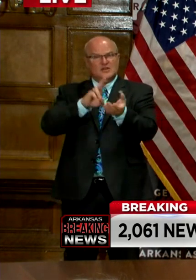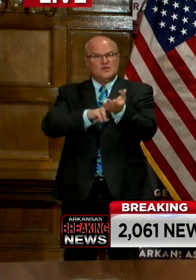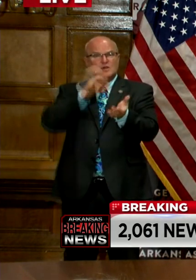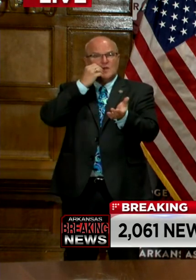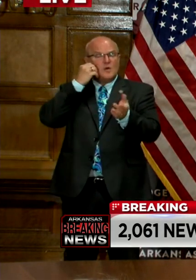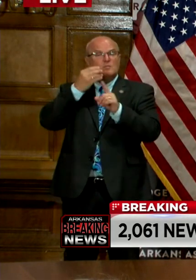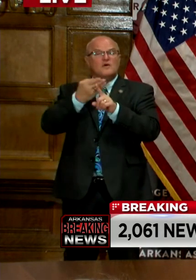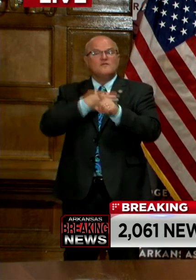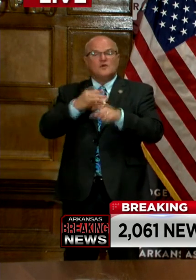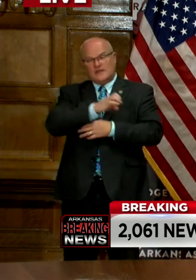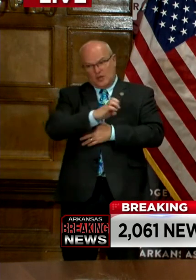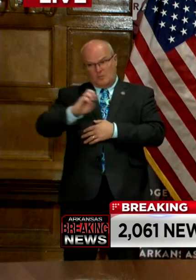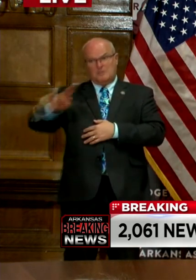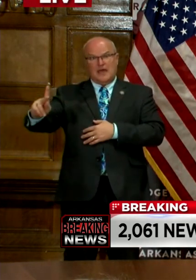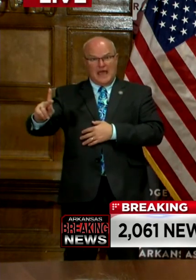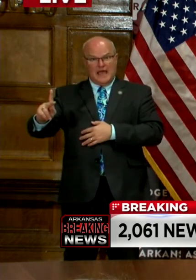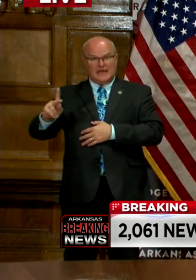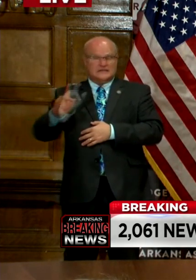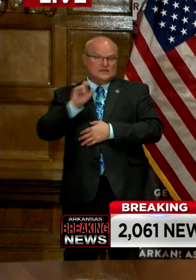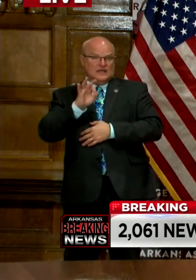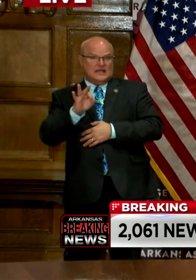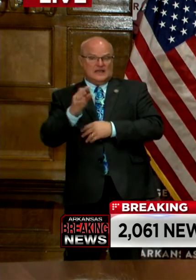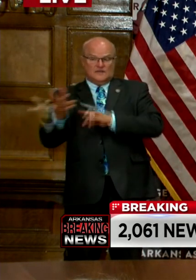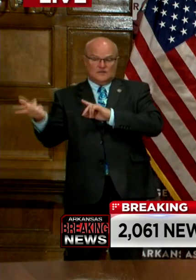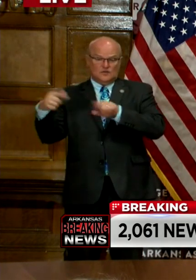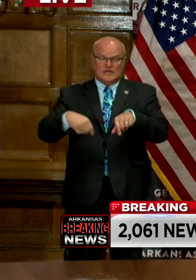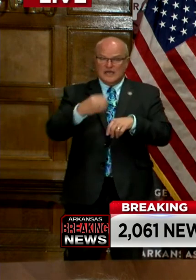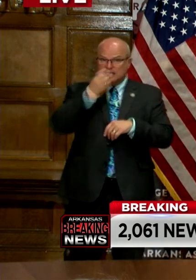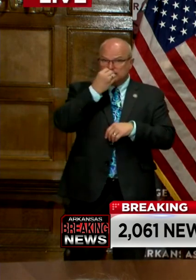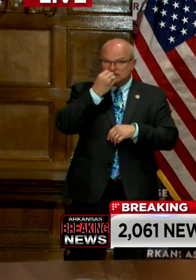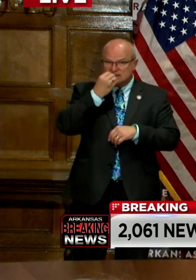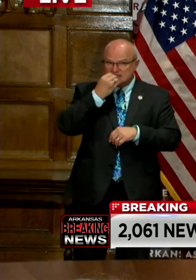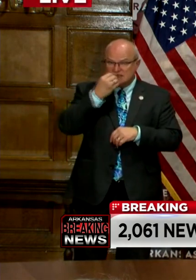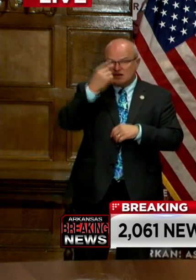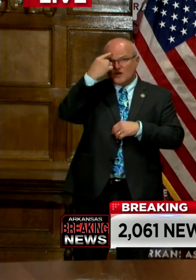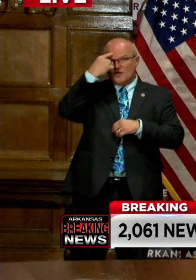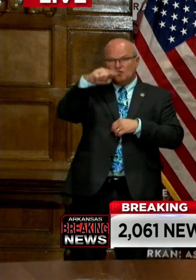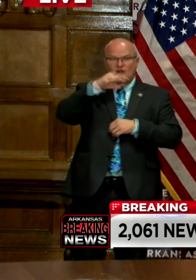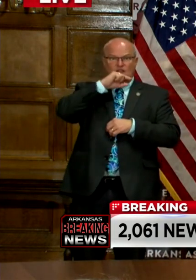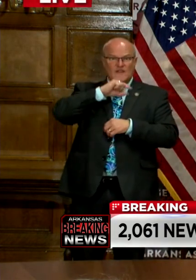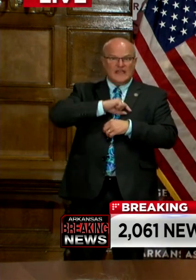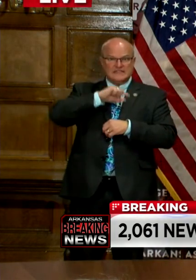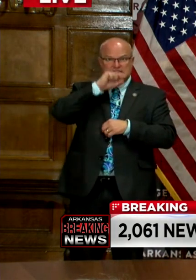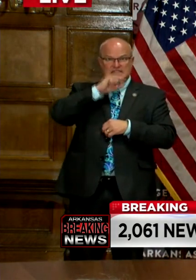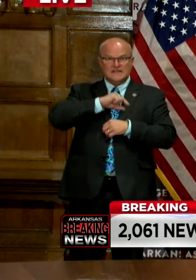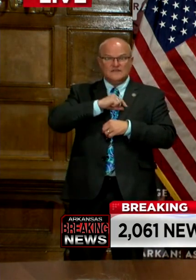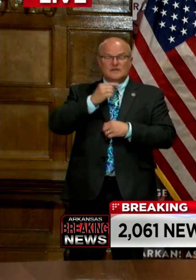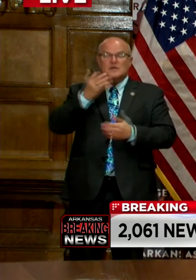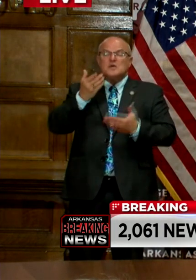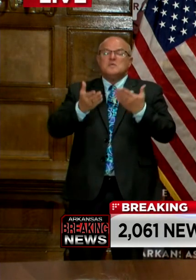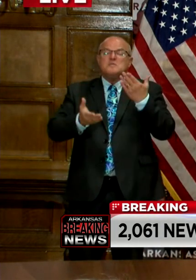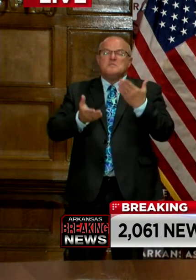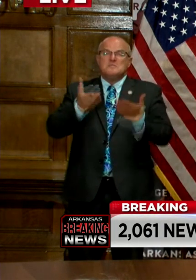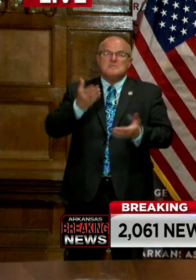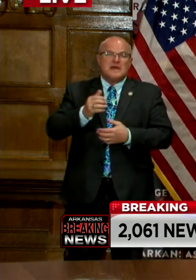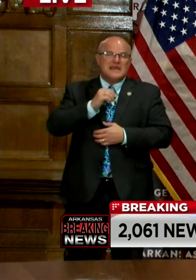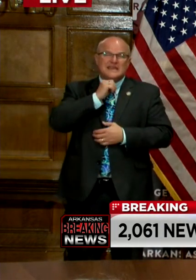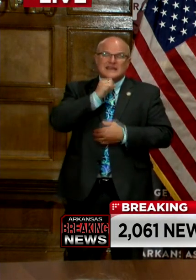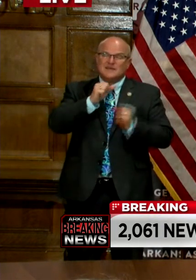EFFECTIVE. THERE ARE RULES AND QUARANTINE PLACED ON PEOPLE IN NURSING HOMES BEFORE THEY CAN GO BACK.